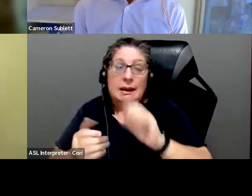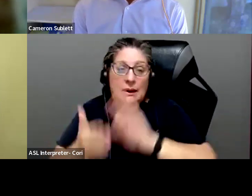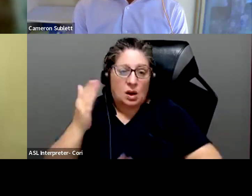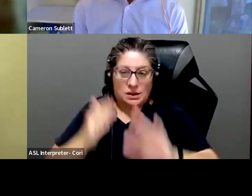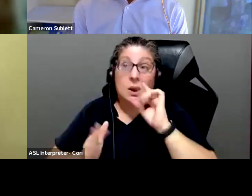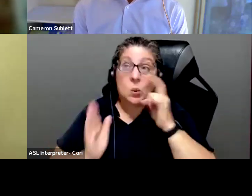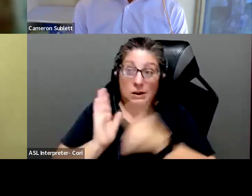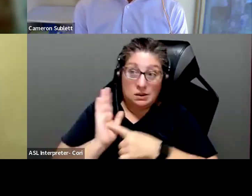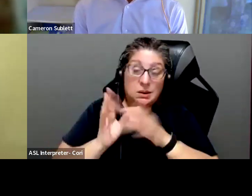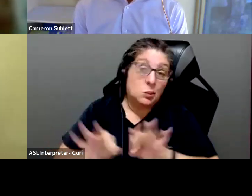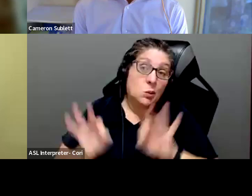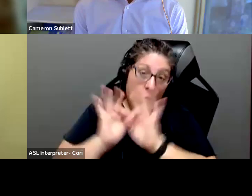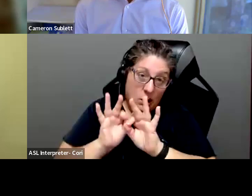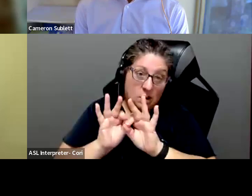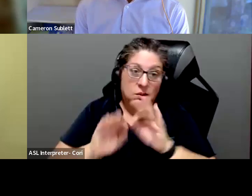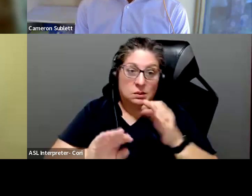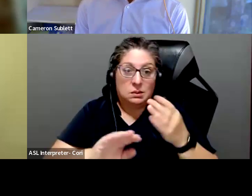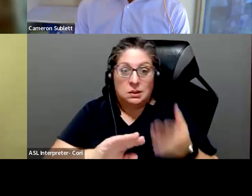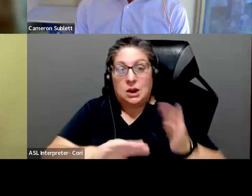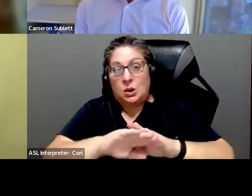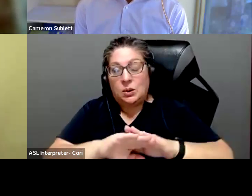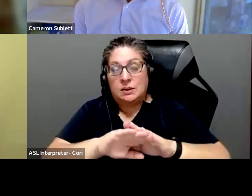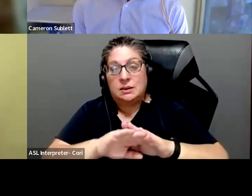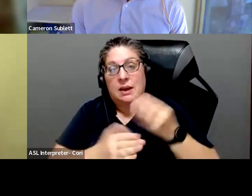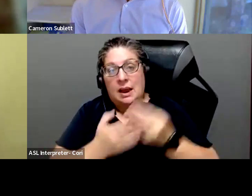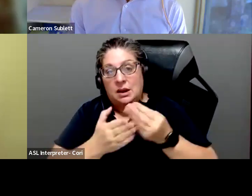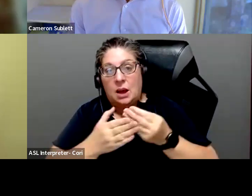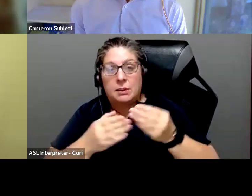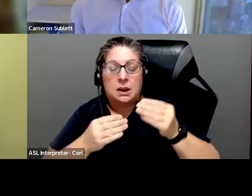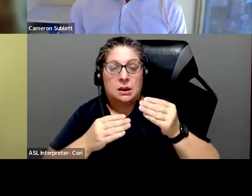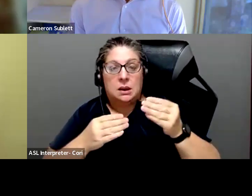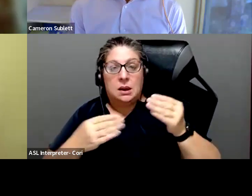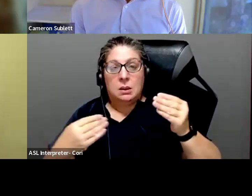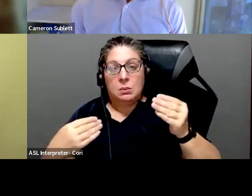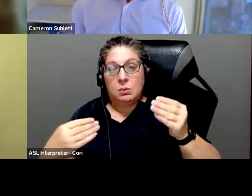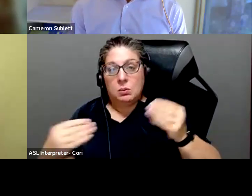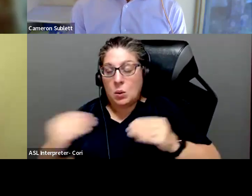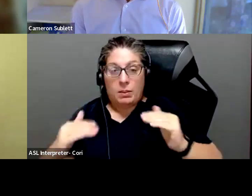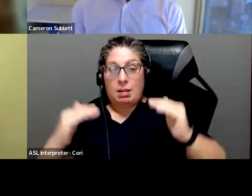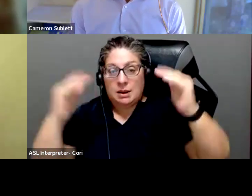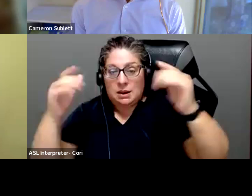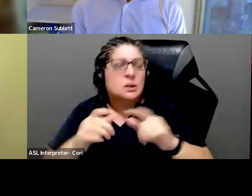recognize the importance and increasing economic mobility. So I think it is important for all of us that you research and